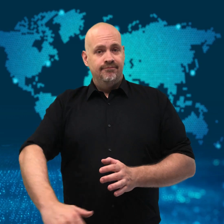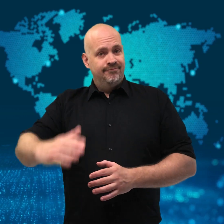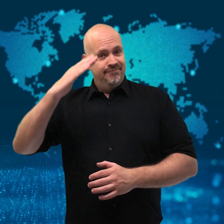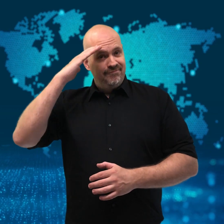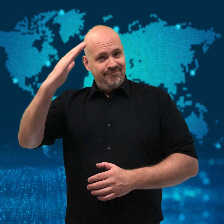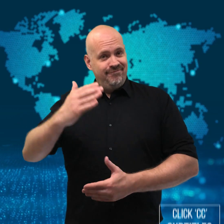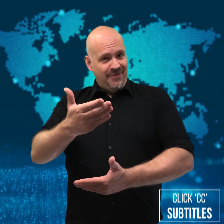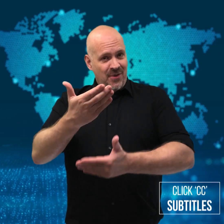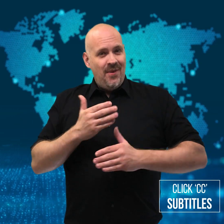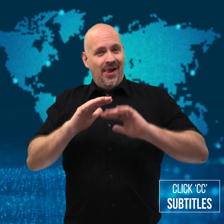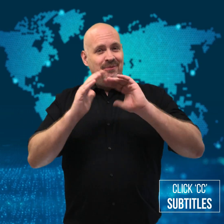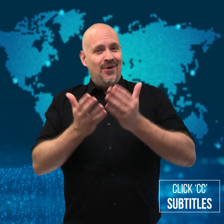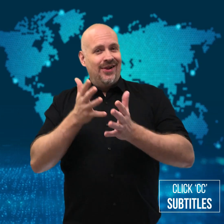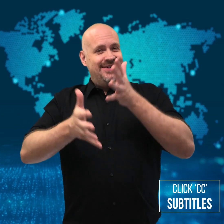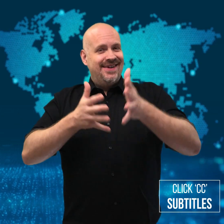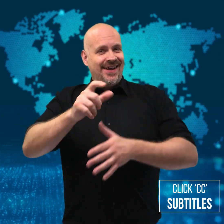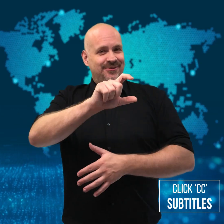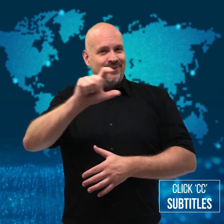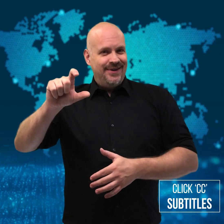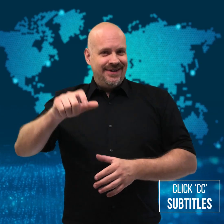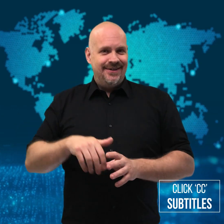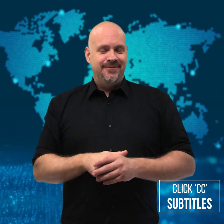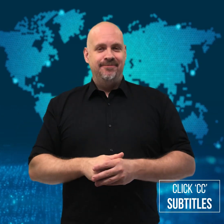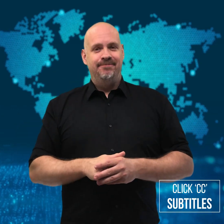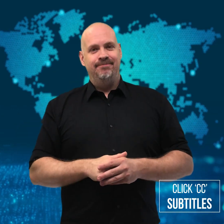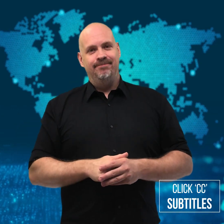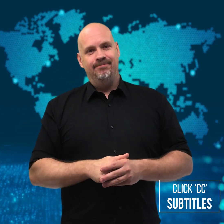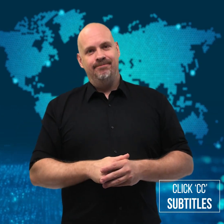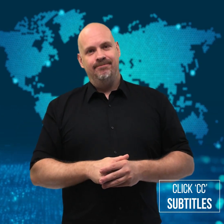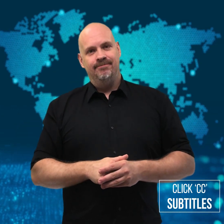Welcome to WorldSign Week!